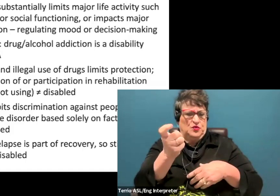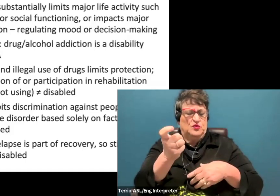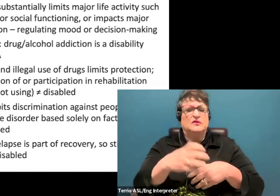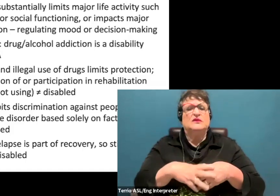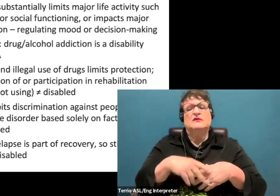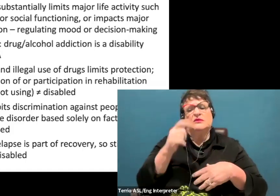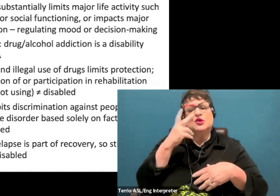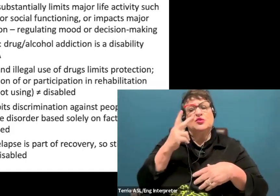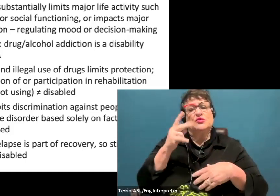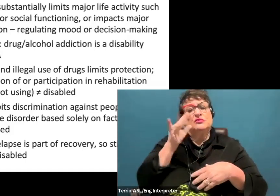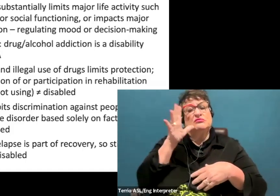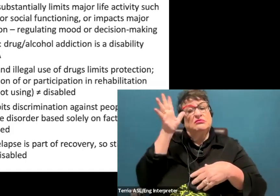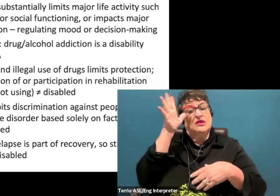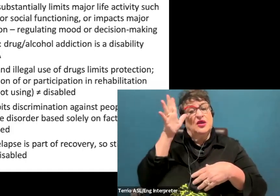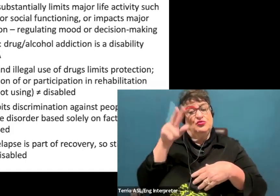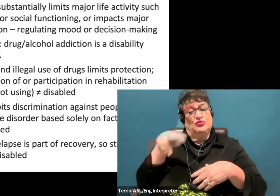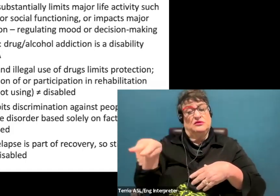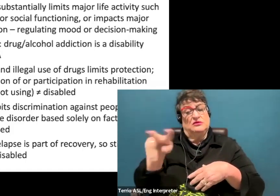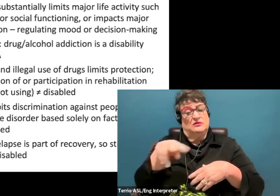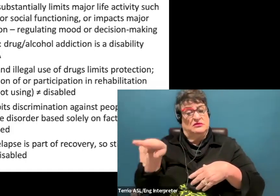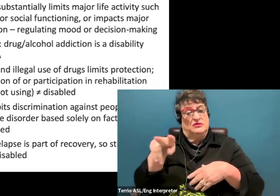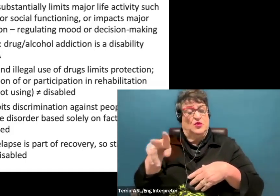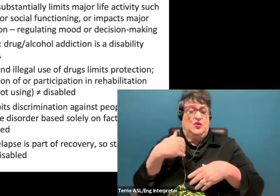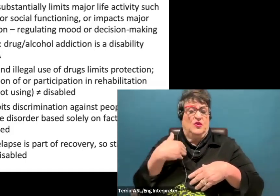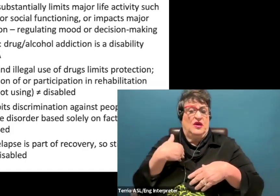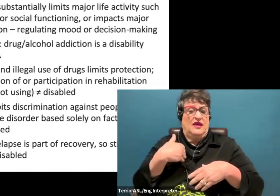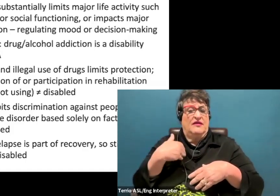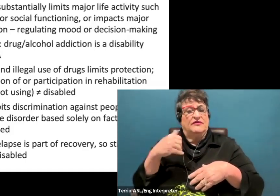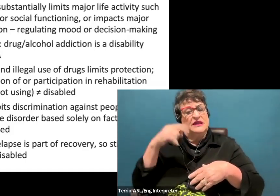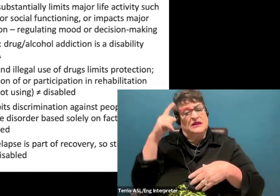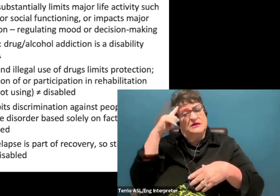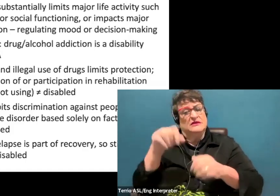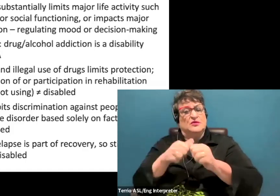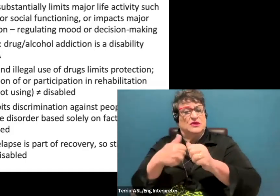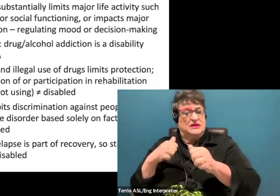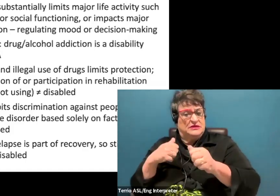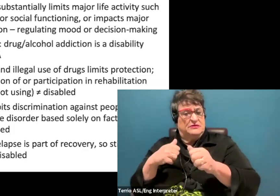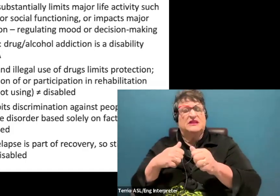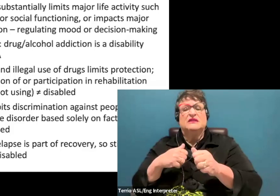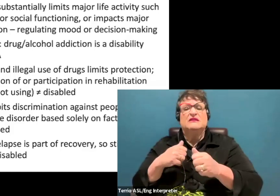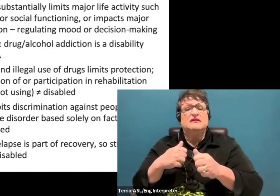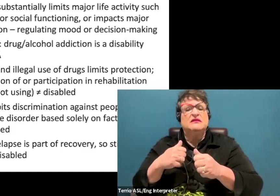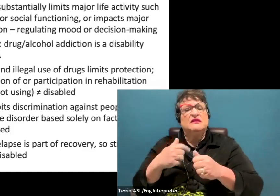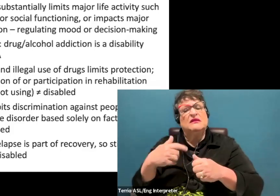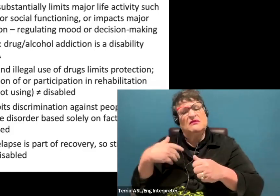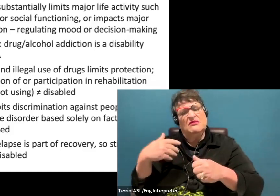who have an intellectual disability, oftentimes, folks who have an intellectual disability